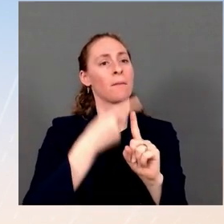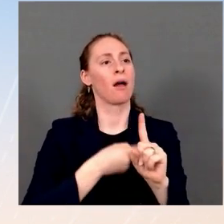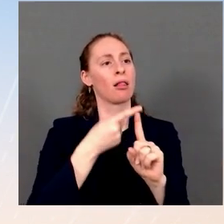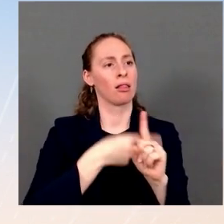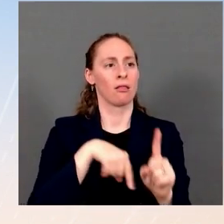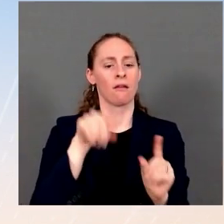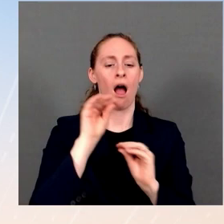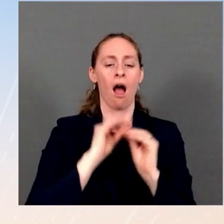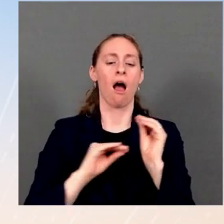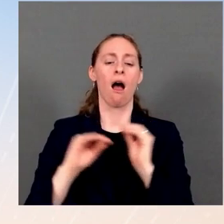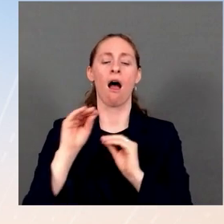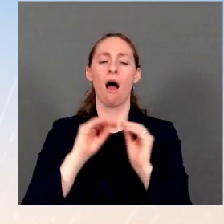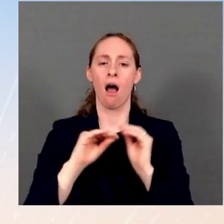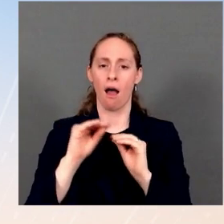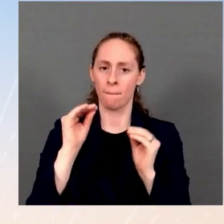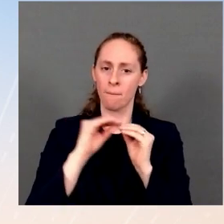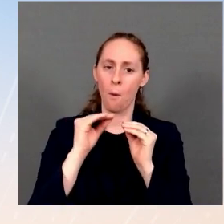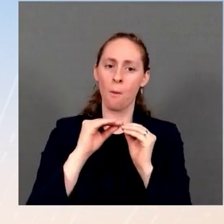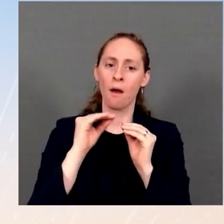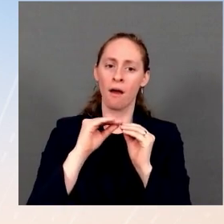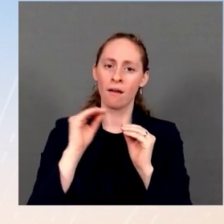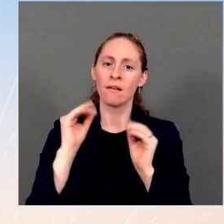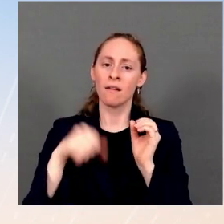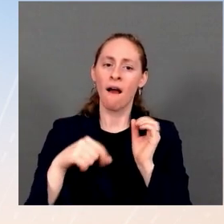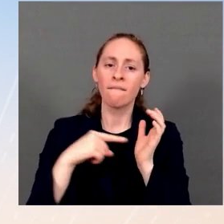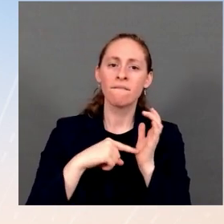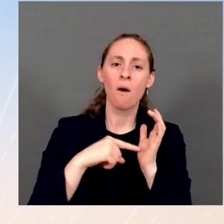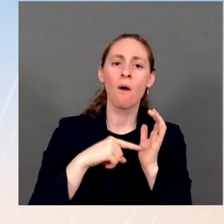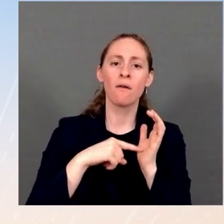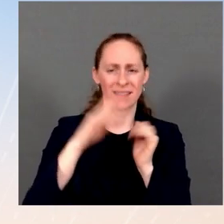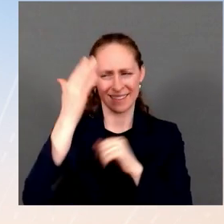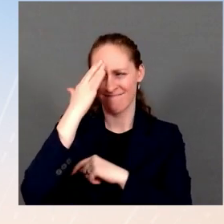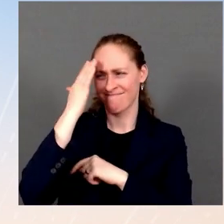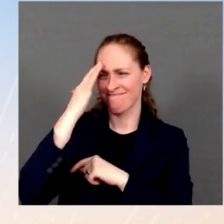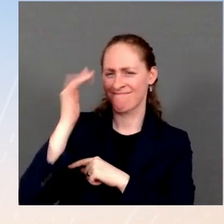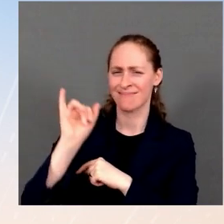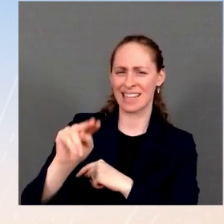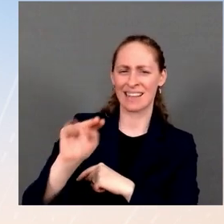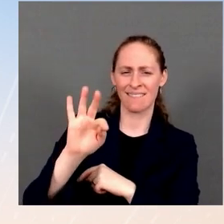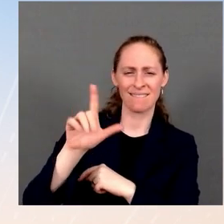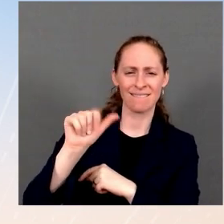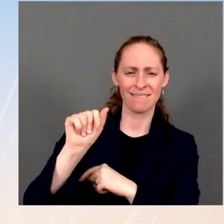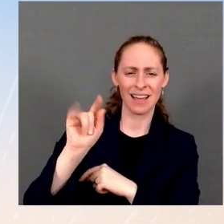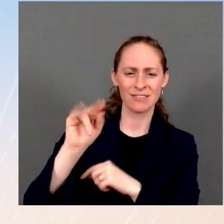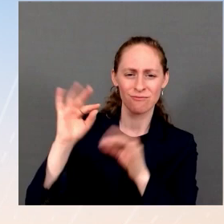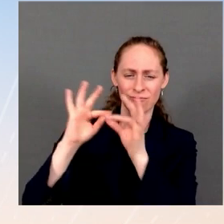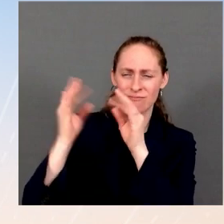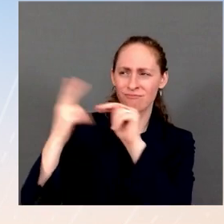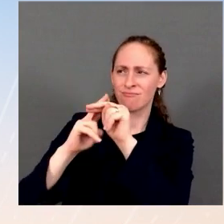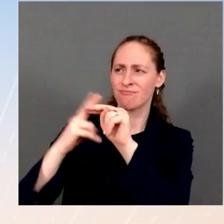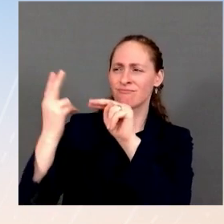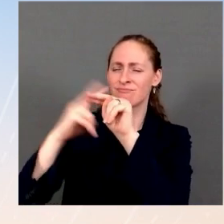But even as -- even as we've built a -- an historic jobs and economic recovery,